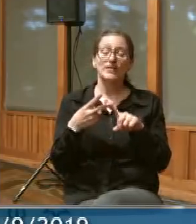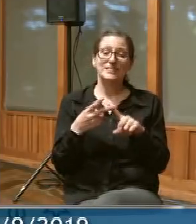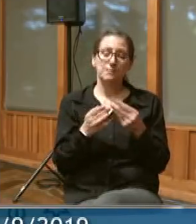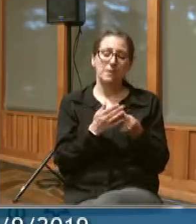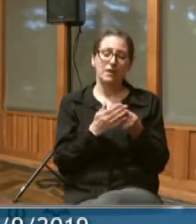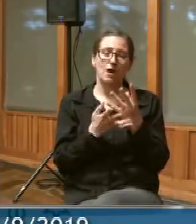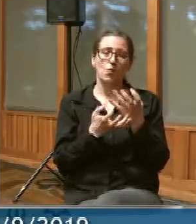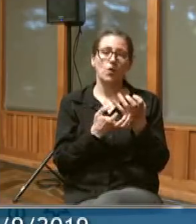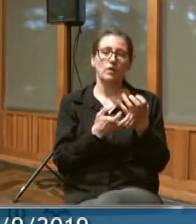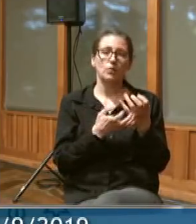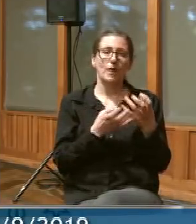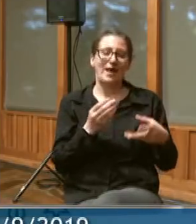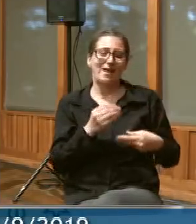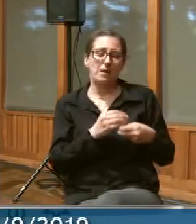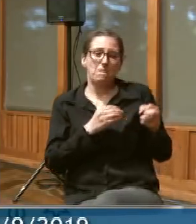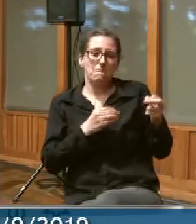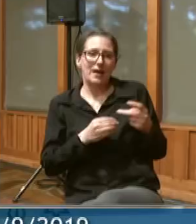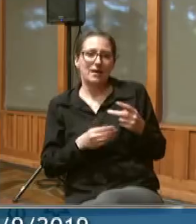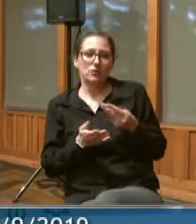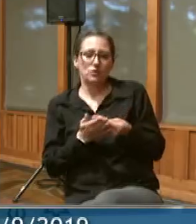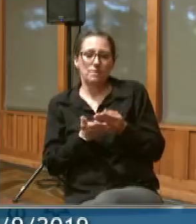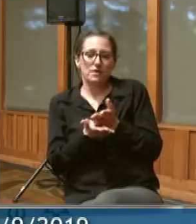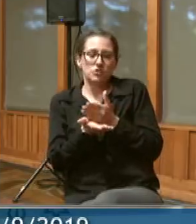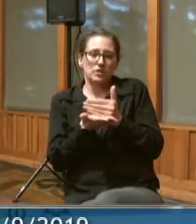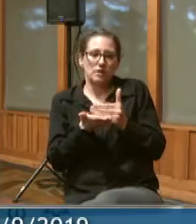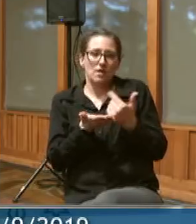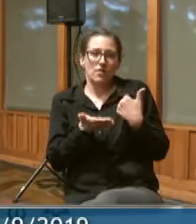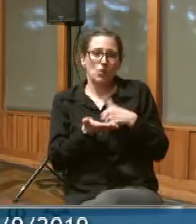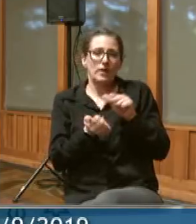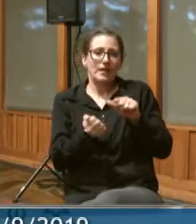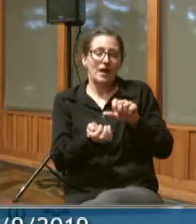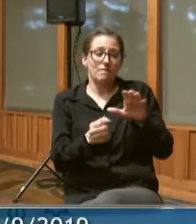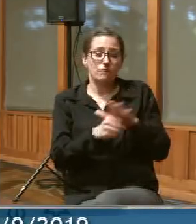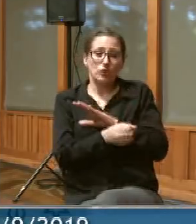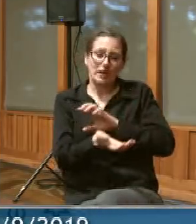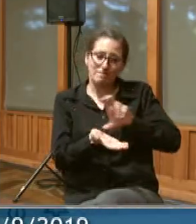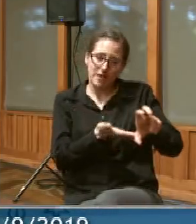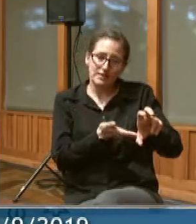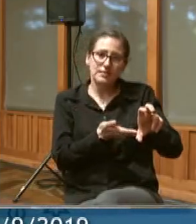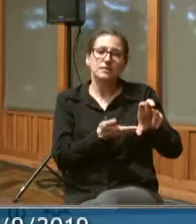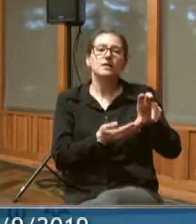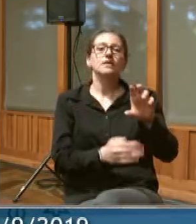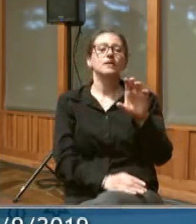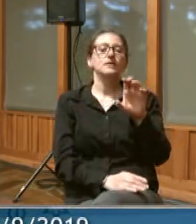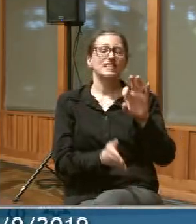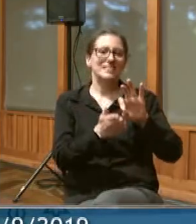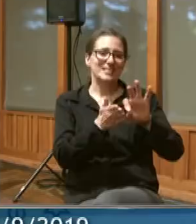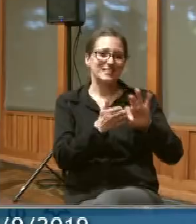THE RESEARCH, NOT USE PUBLIC RESOURCES FOR THAT. SO THOSE ARE THE FUNDS THAT I WOULD LIKE O-TO-TO PUT BACK INTO